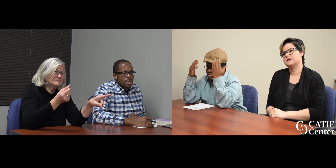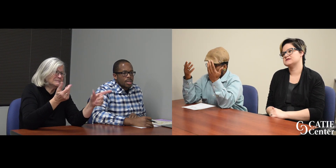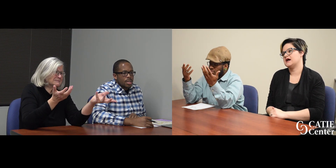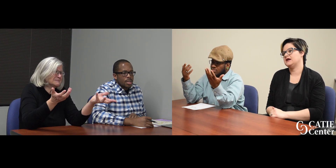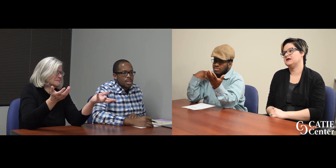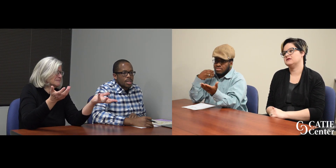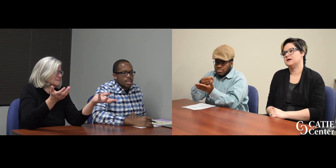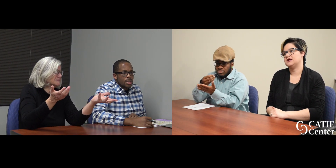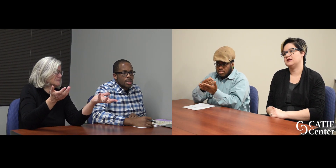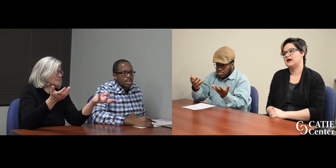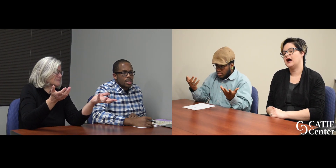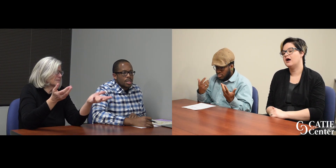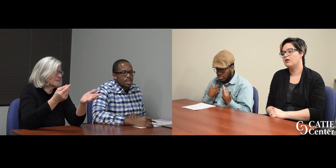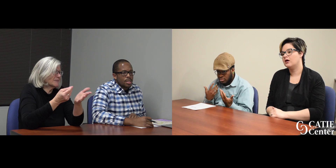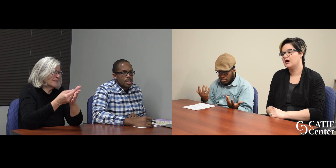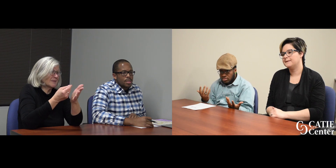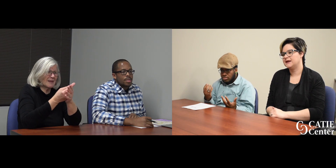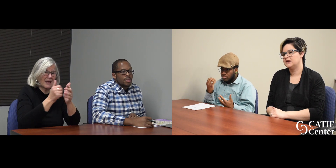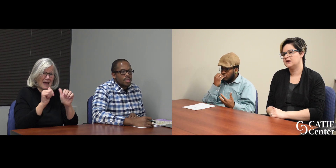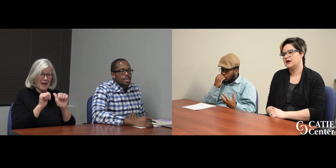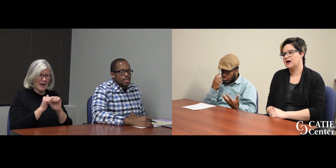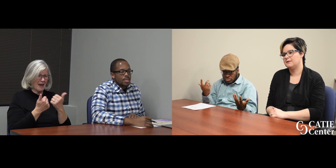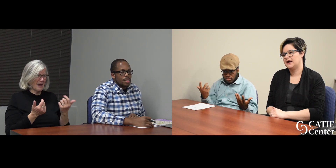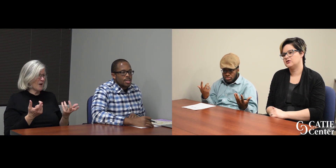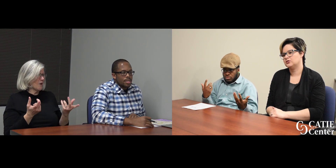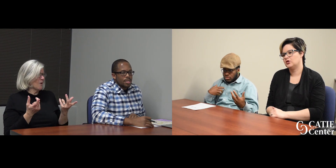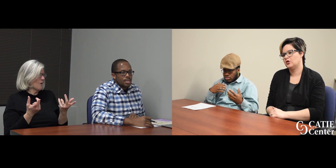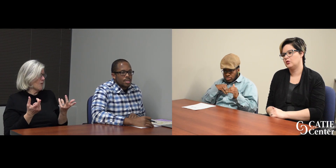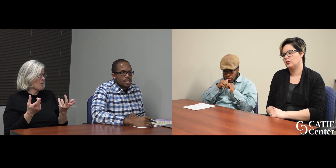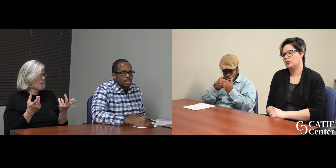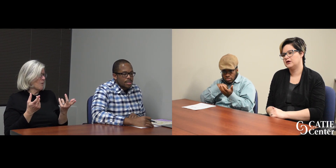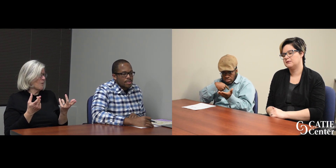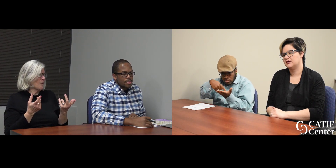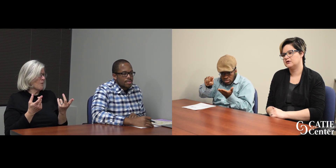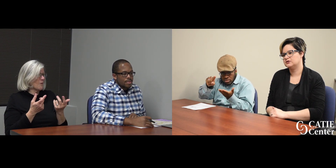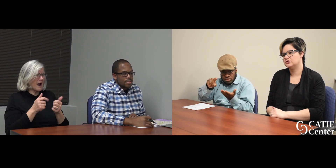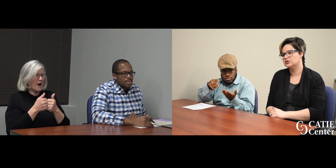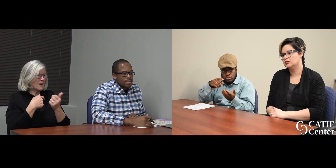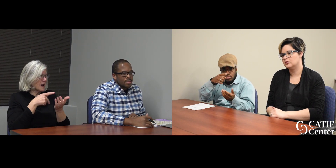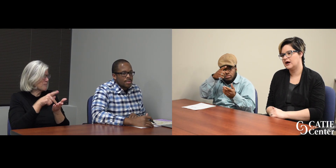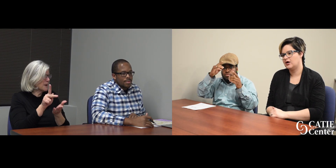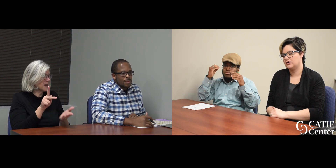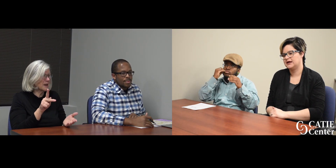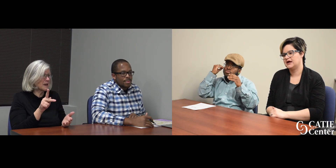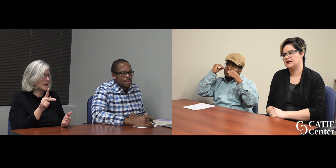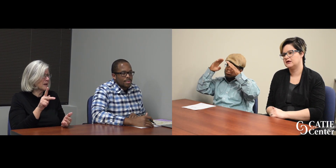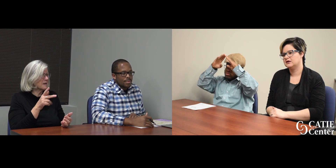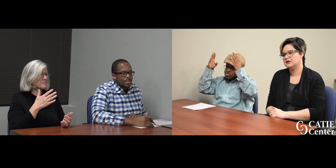Oh because I need the money now, I don't know, what am I gonna do, how can I